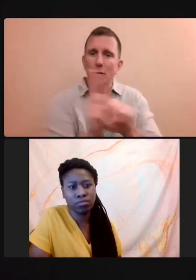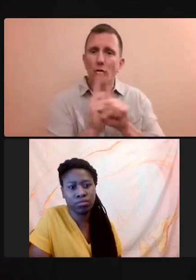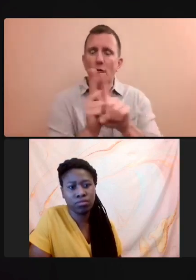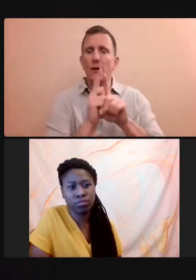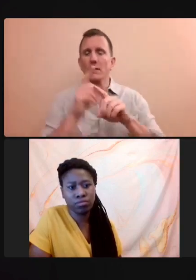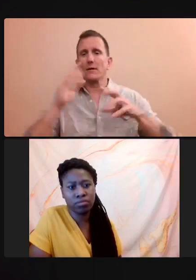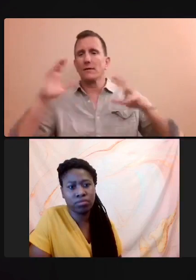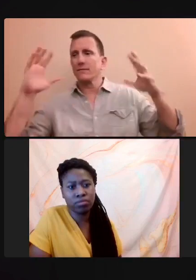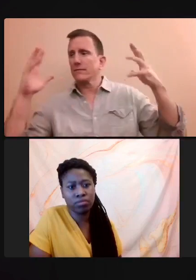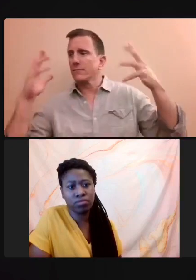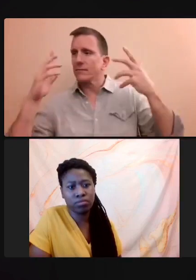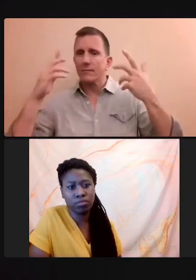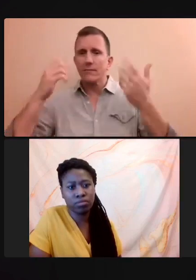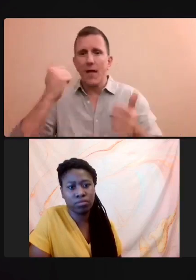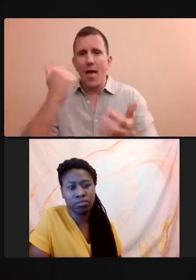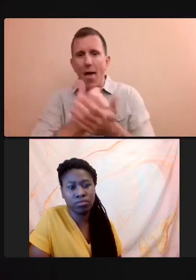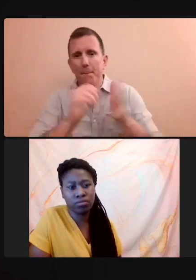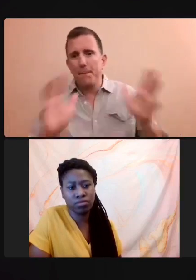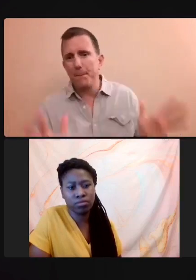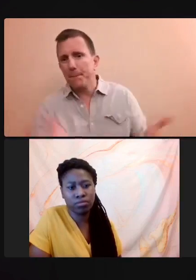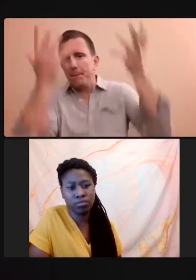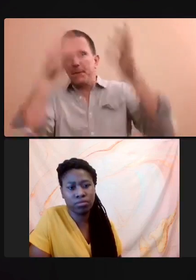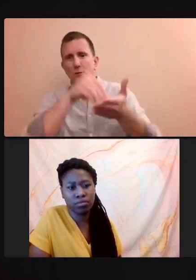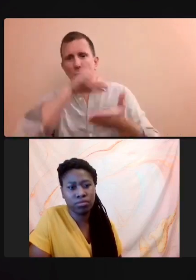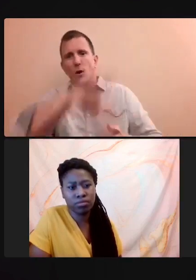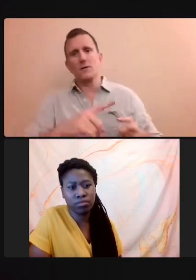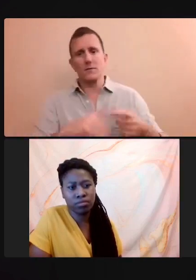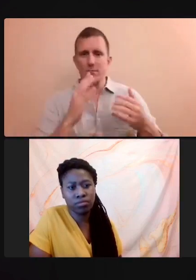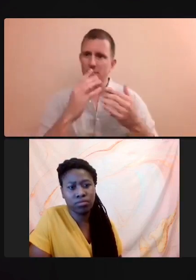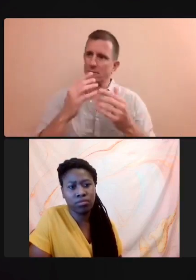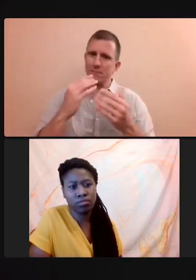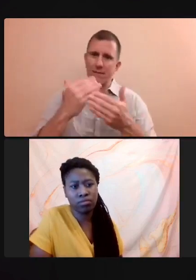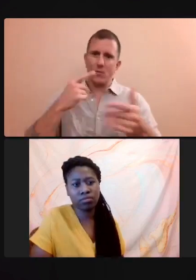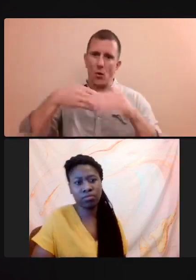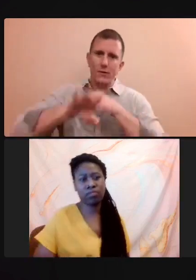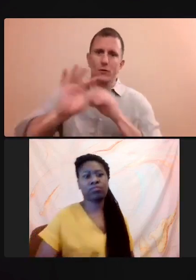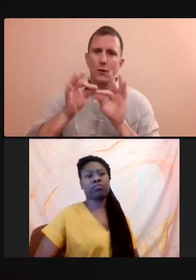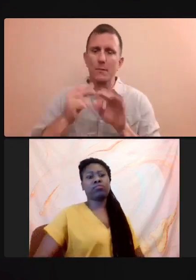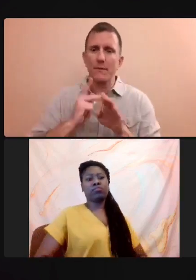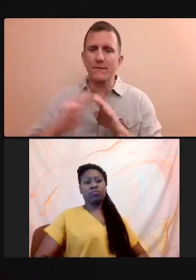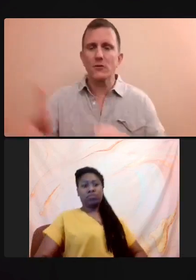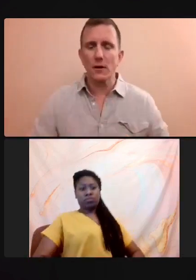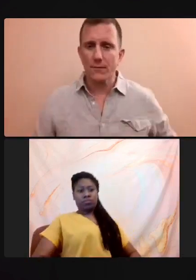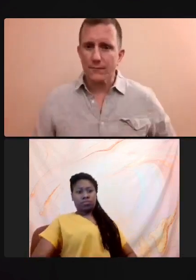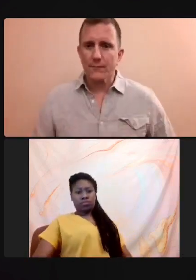Yeah. A deaf person works at AVA at Ava, so there's some of them that are out there.